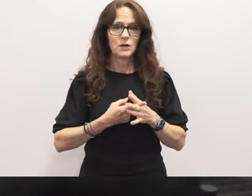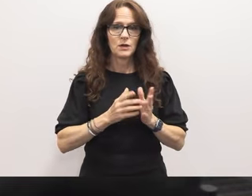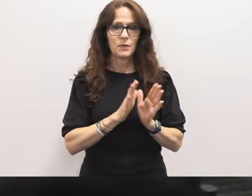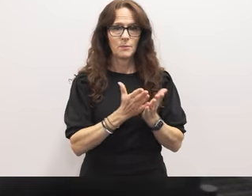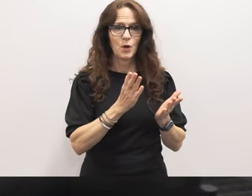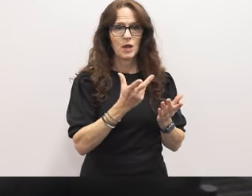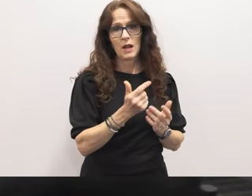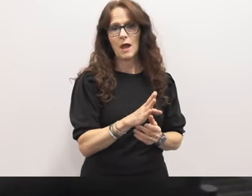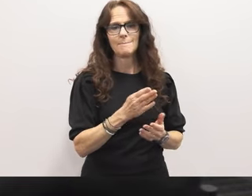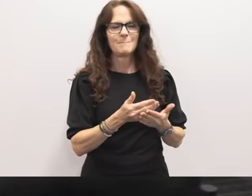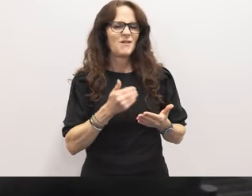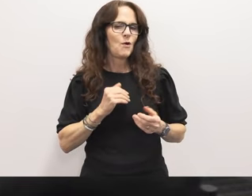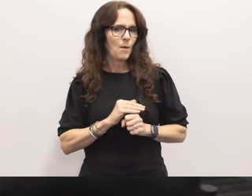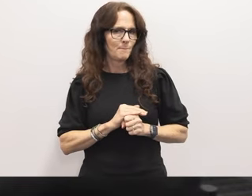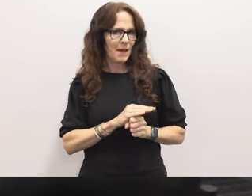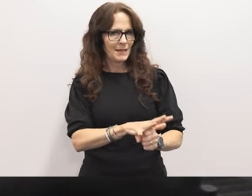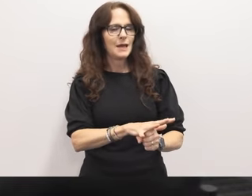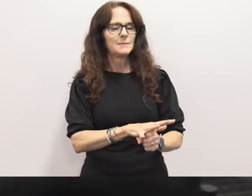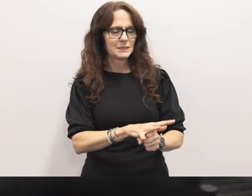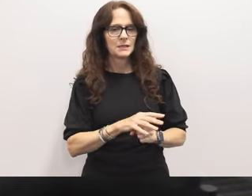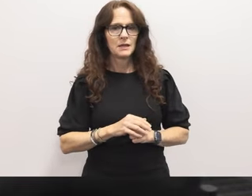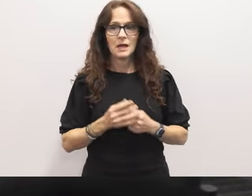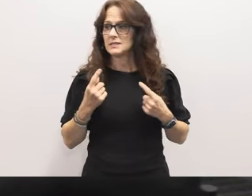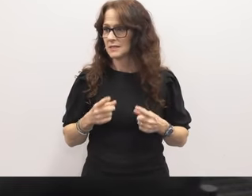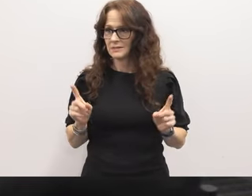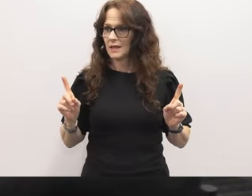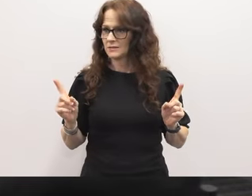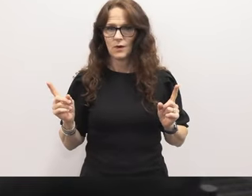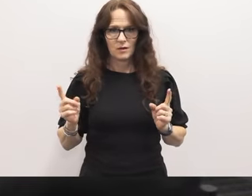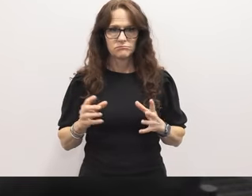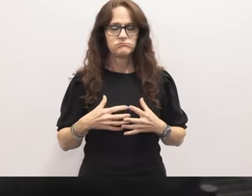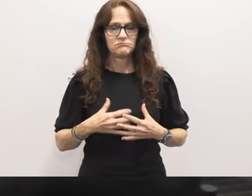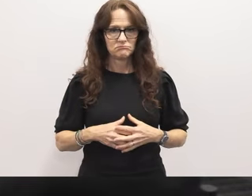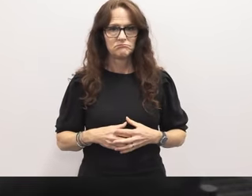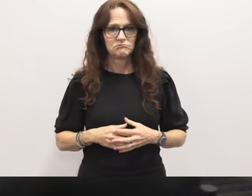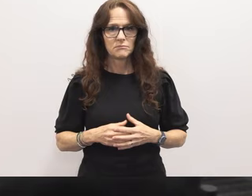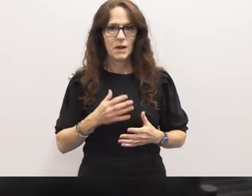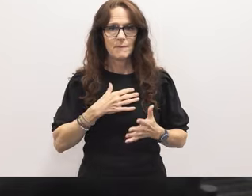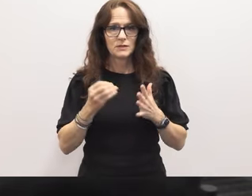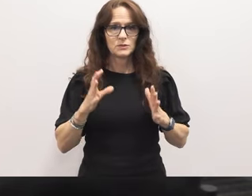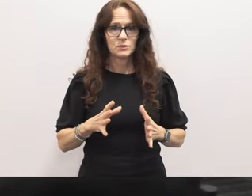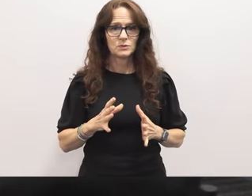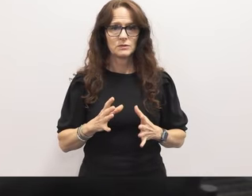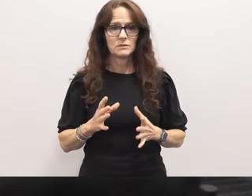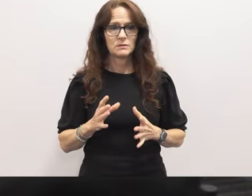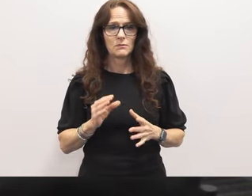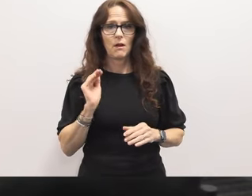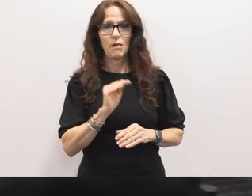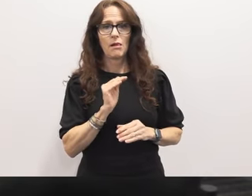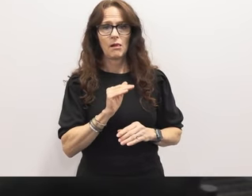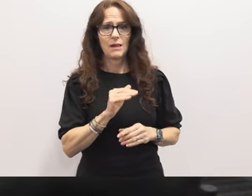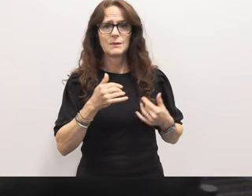and it was so successful that my students actually came to me and asked if we could still continue.